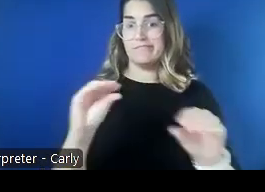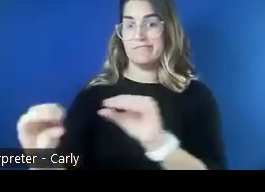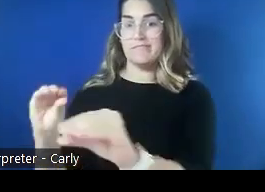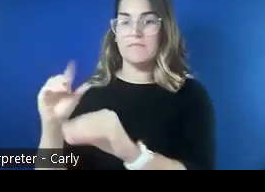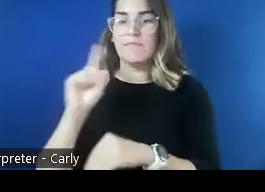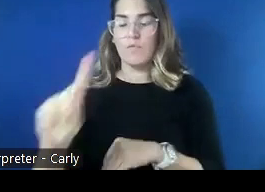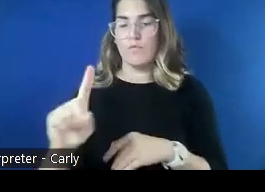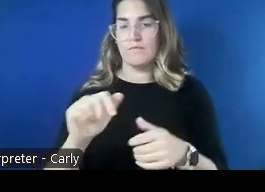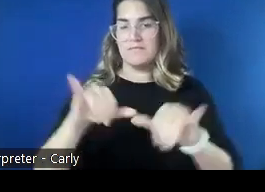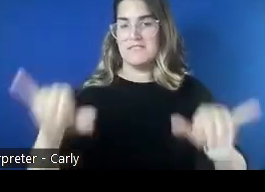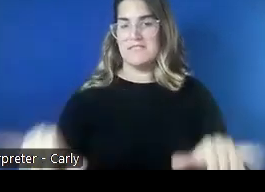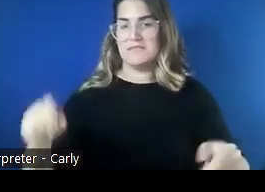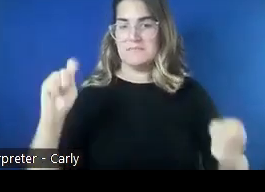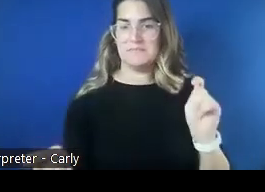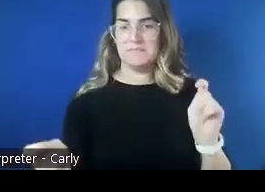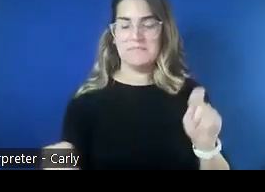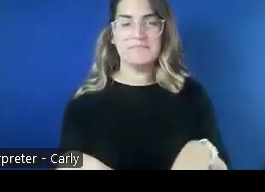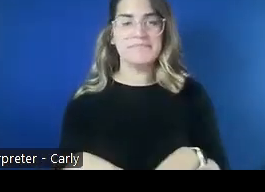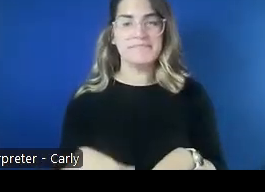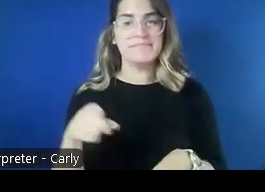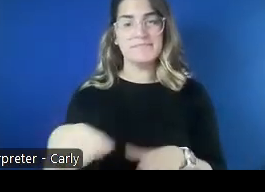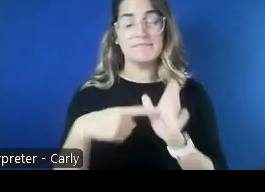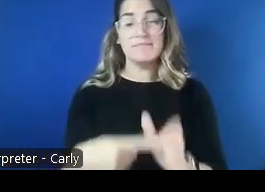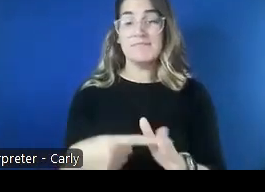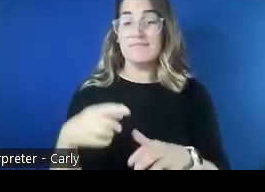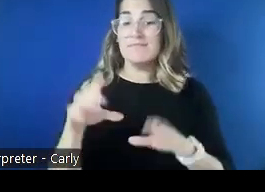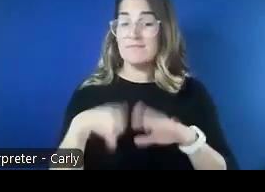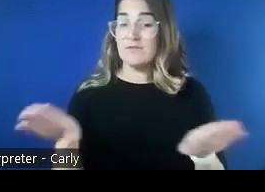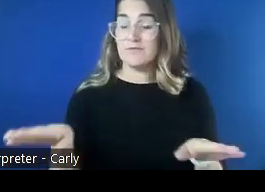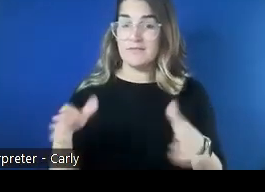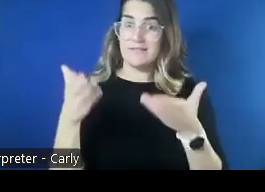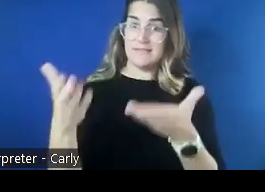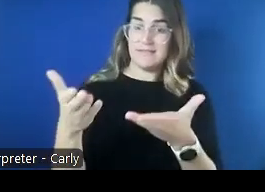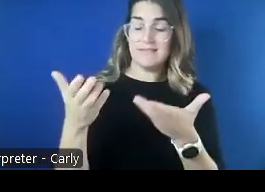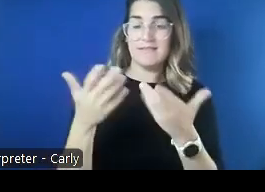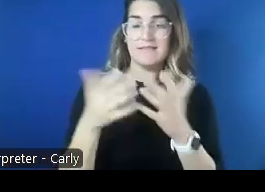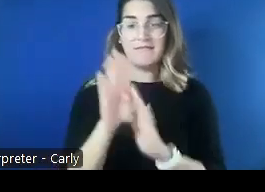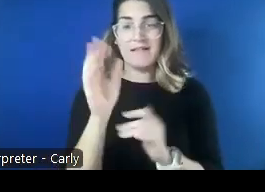and this really captures that children exist and develop within many systems and in order to truly